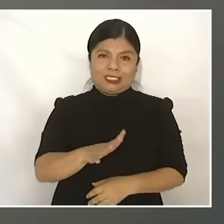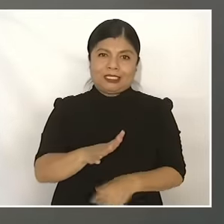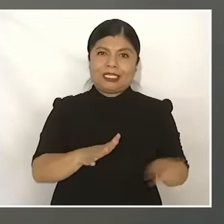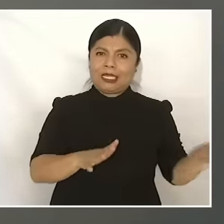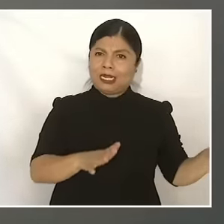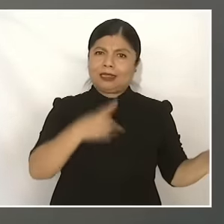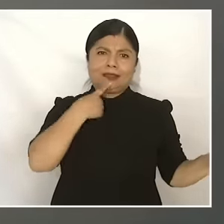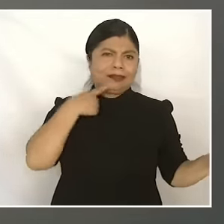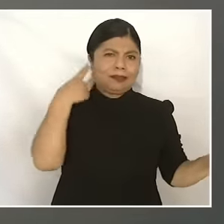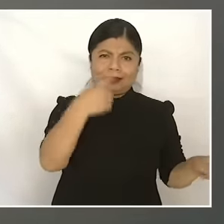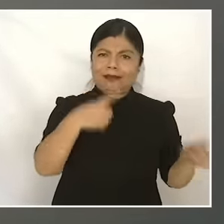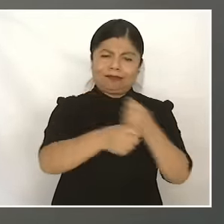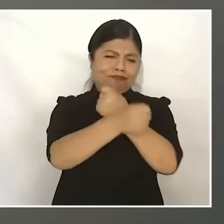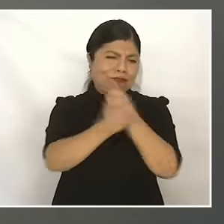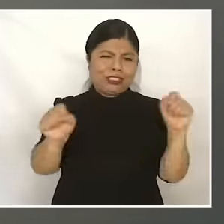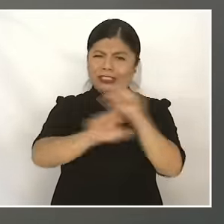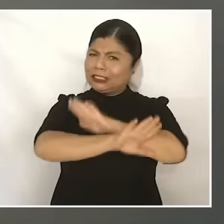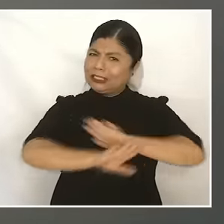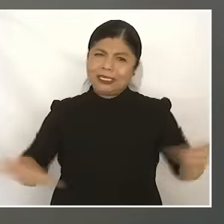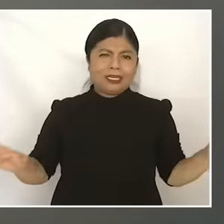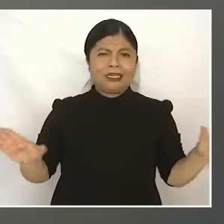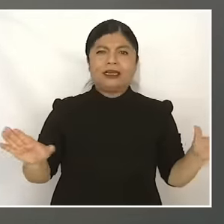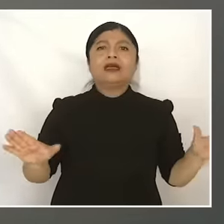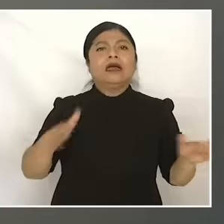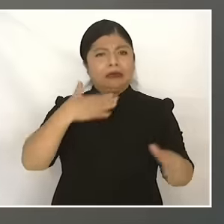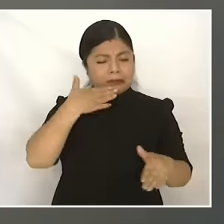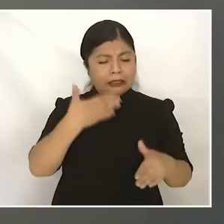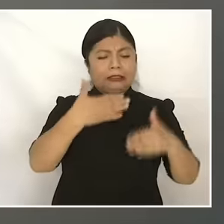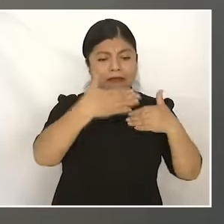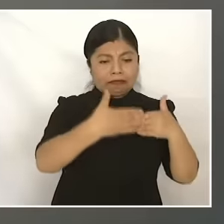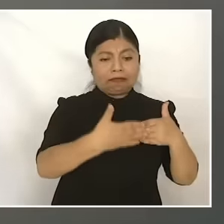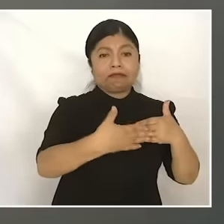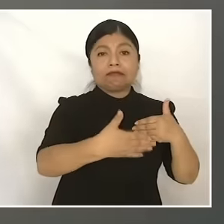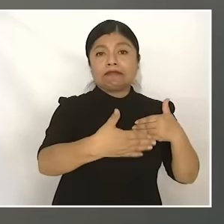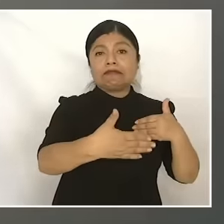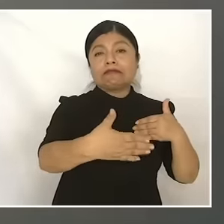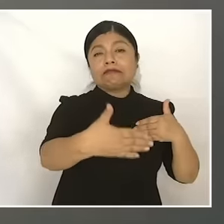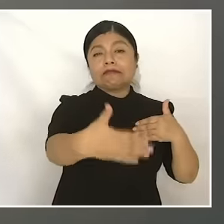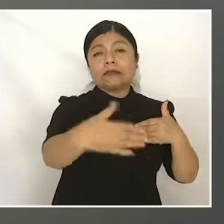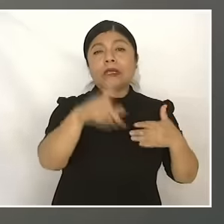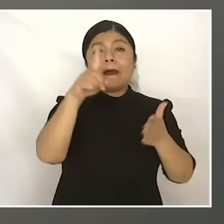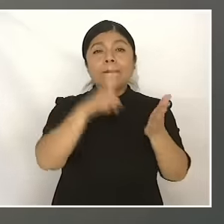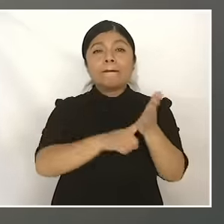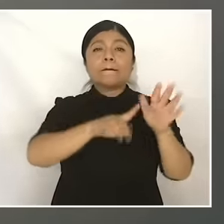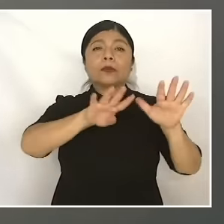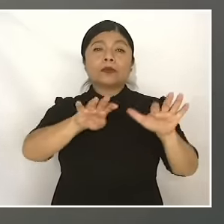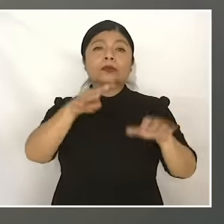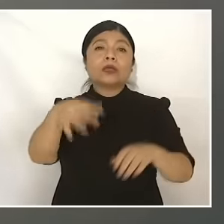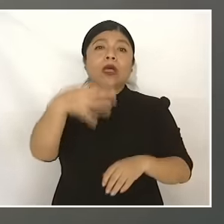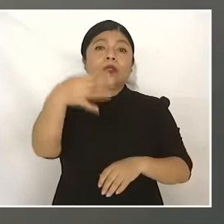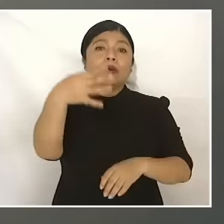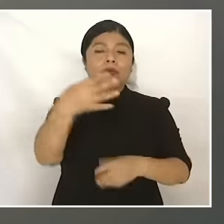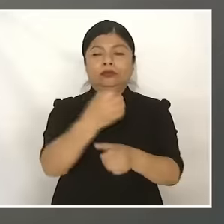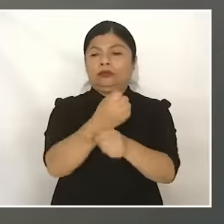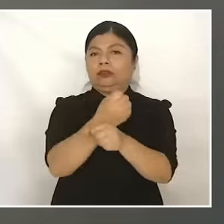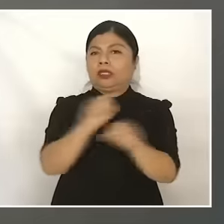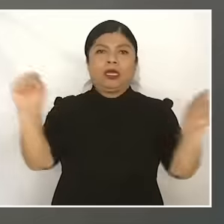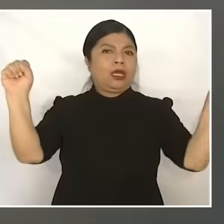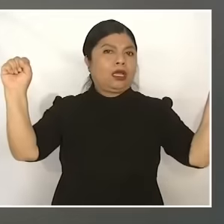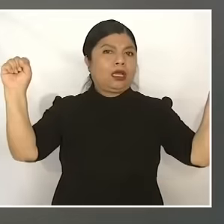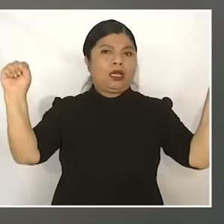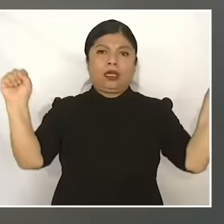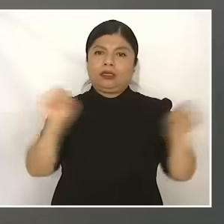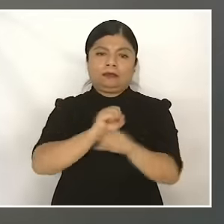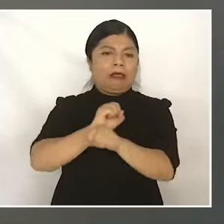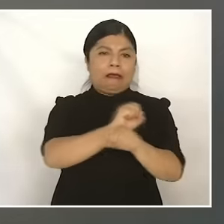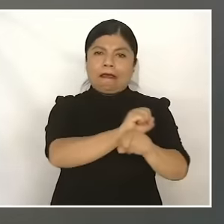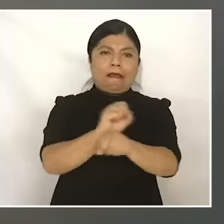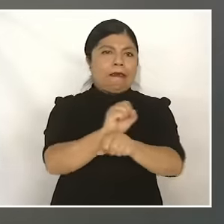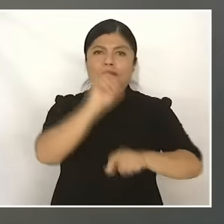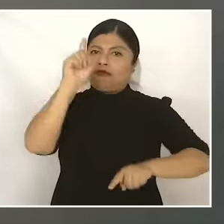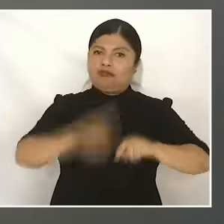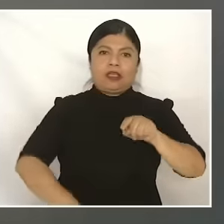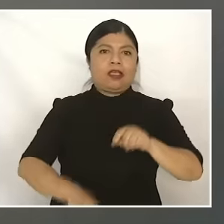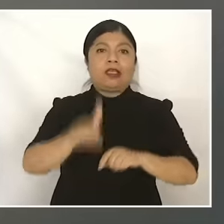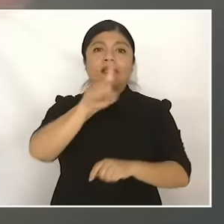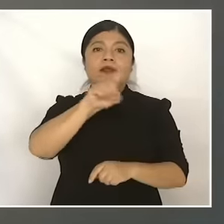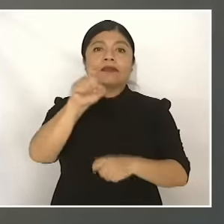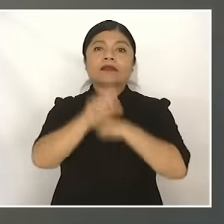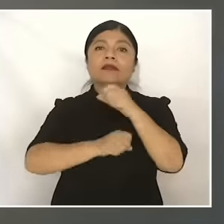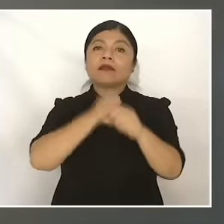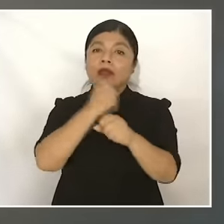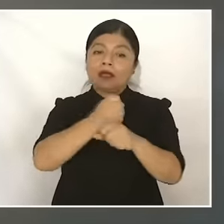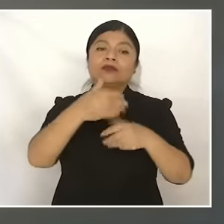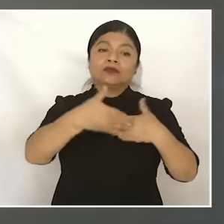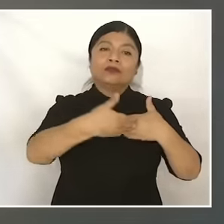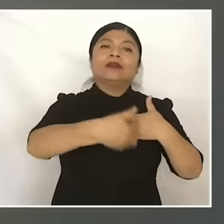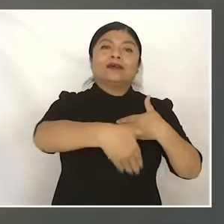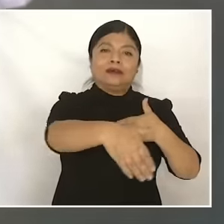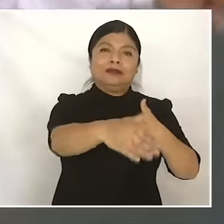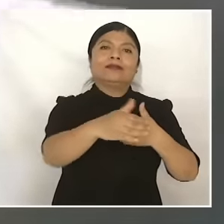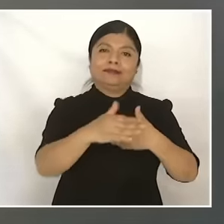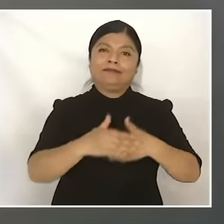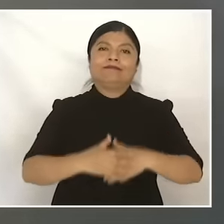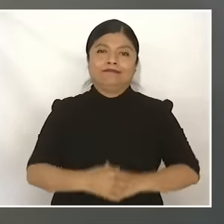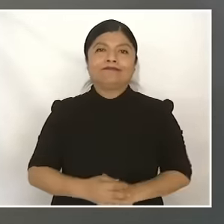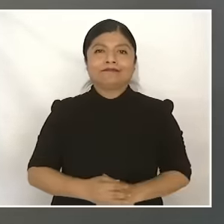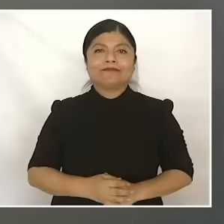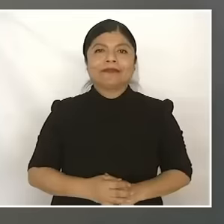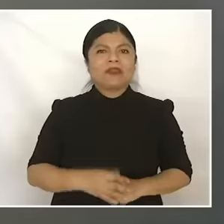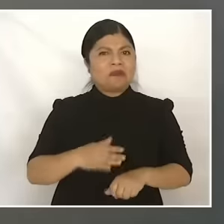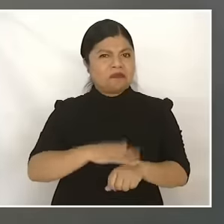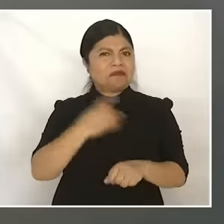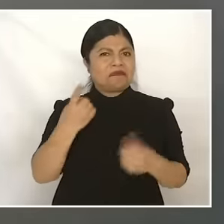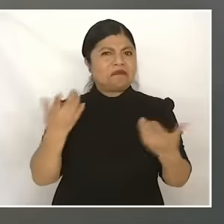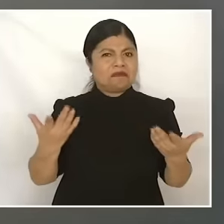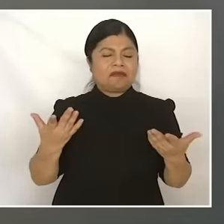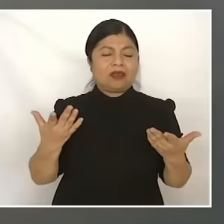in our country until 1900 14 100 years later because there were haciendas with classified laborers